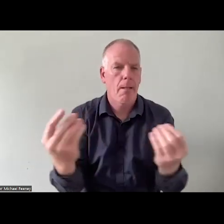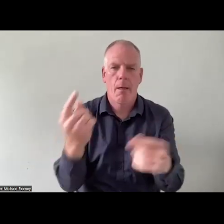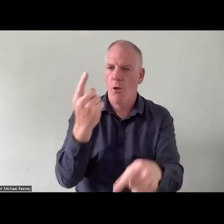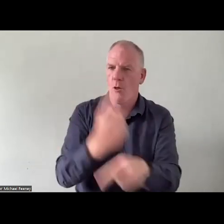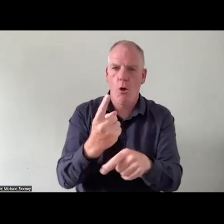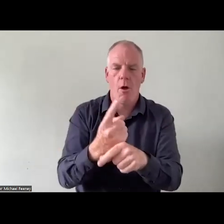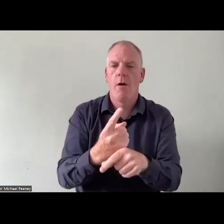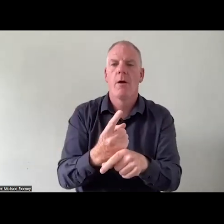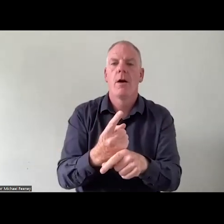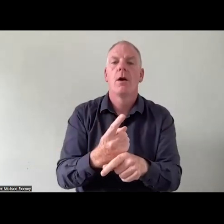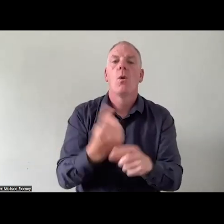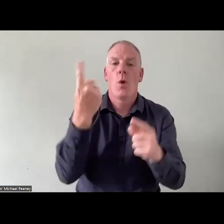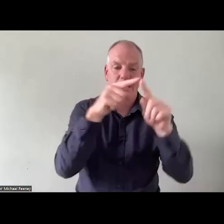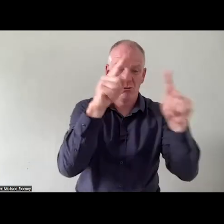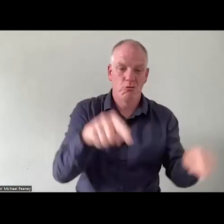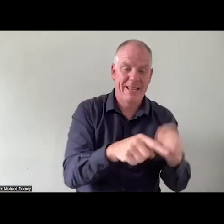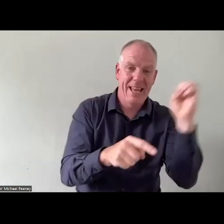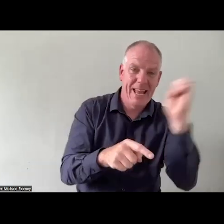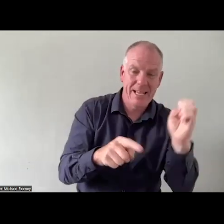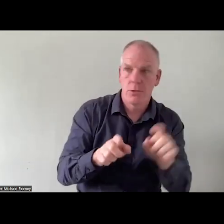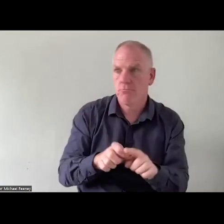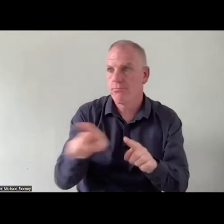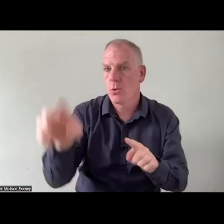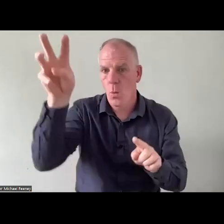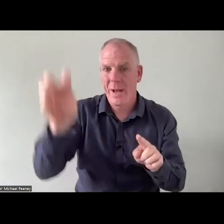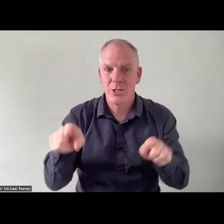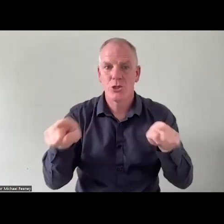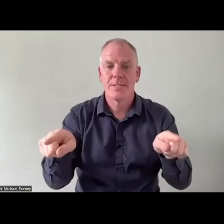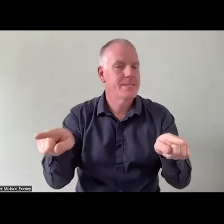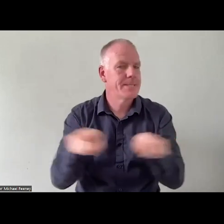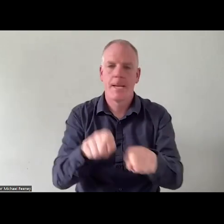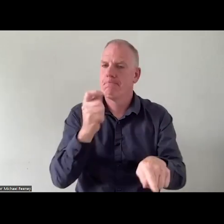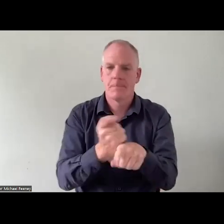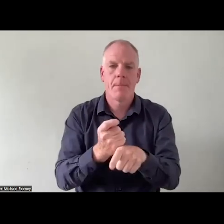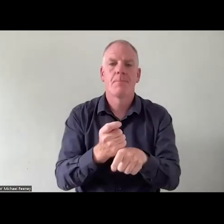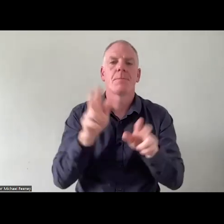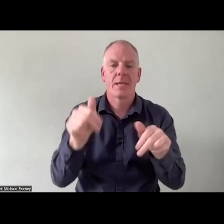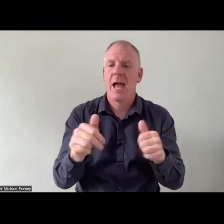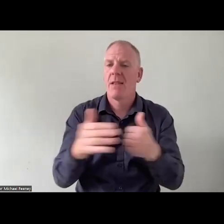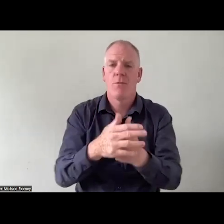on one screen in English and the other screen in Welsh. Similarly, we could do that to a personal display device